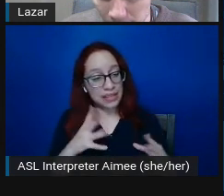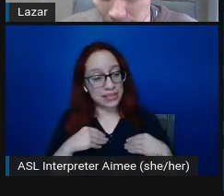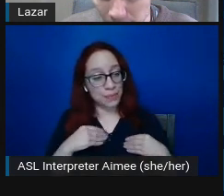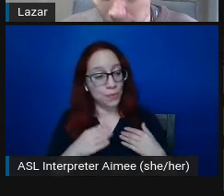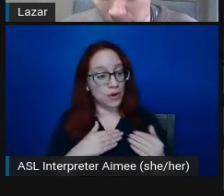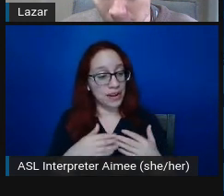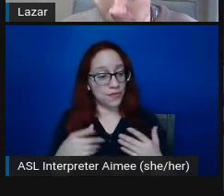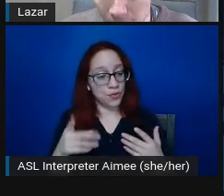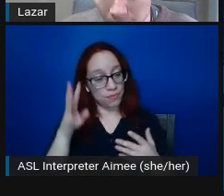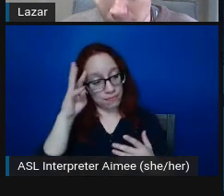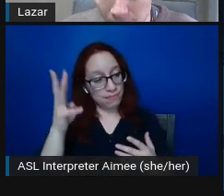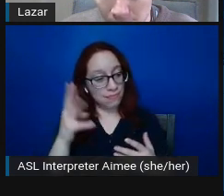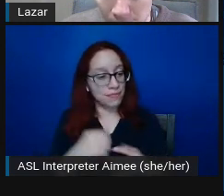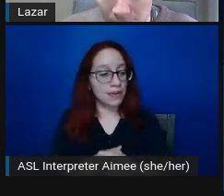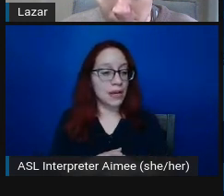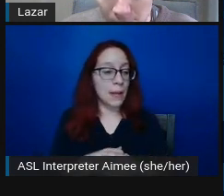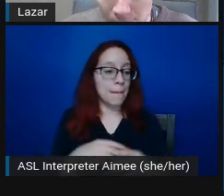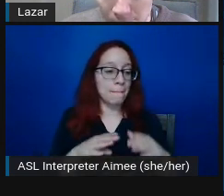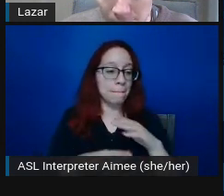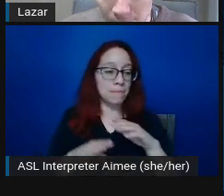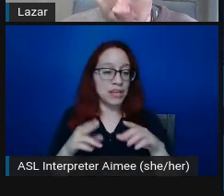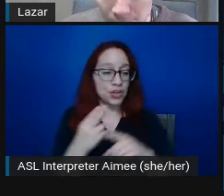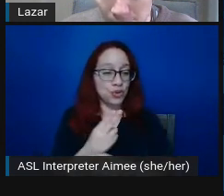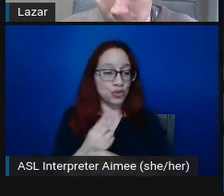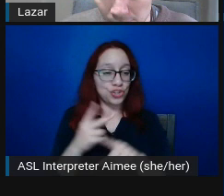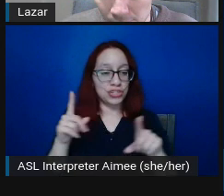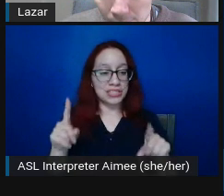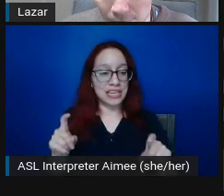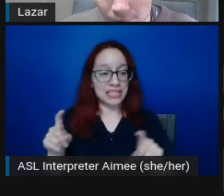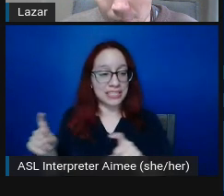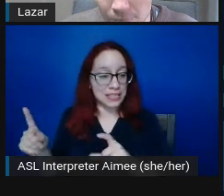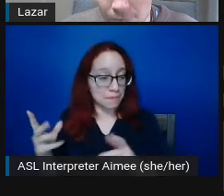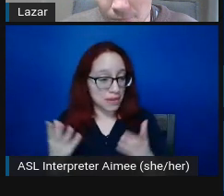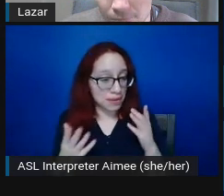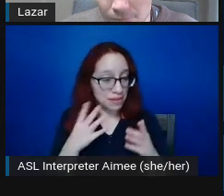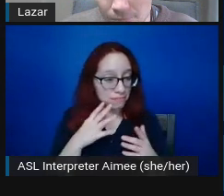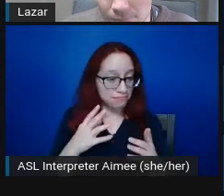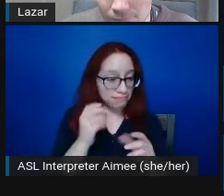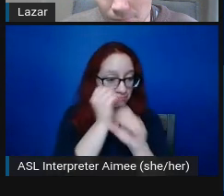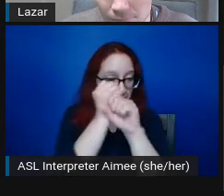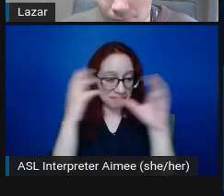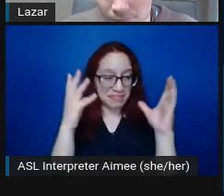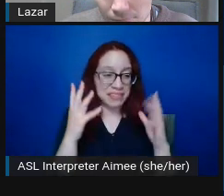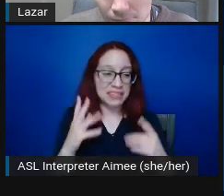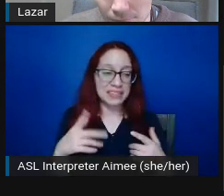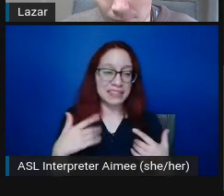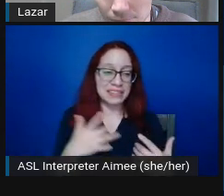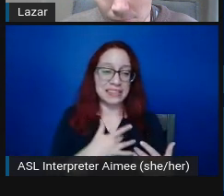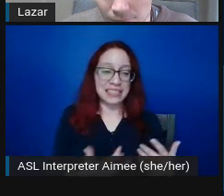Basic user testing, as you might have imagined, is very often skipped completely.